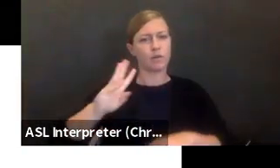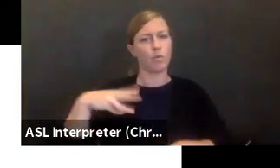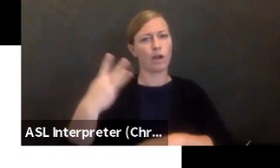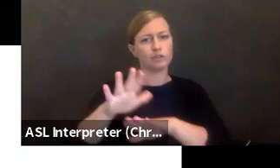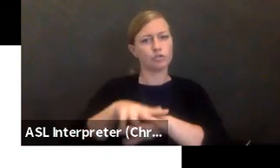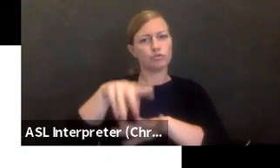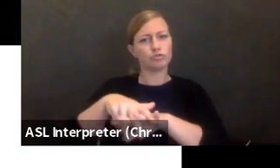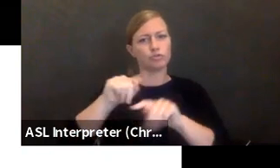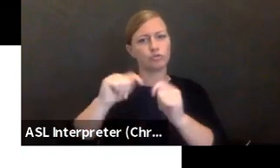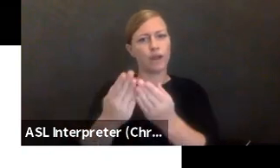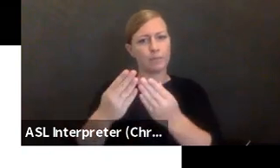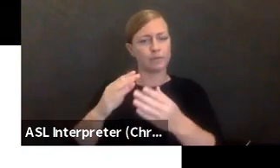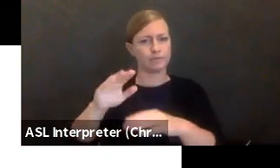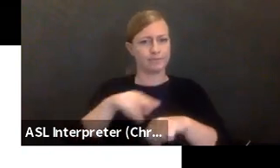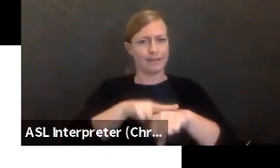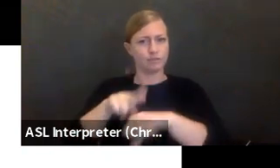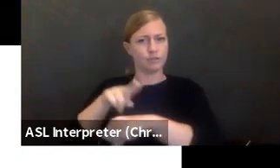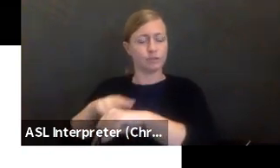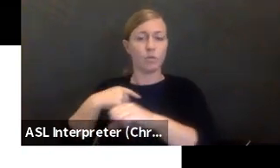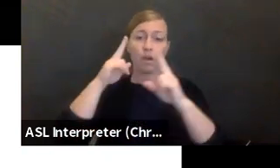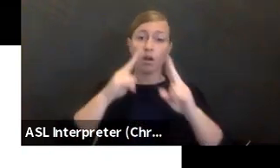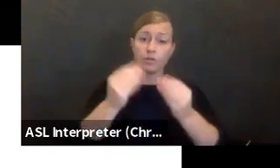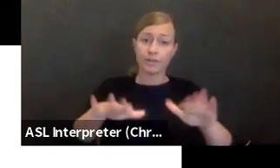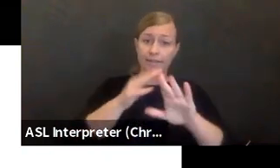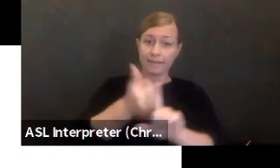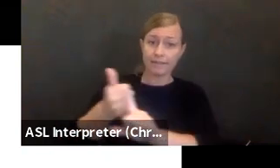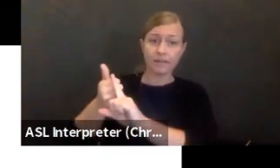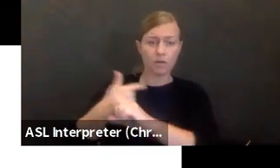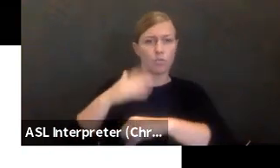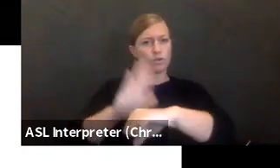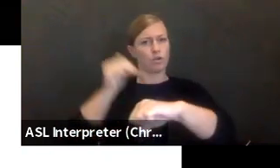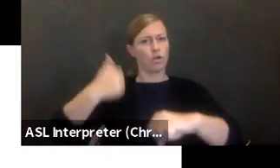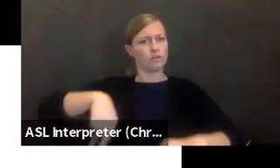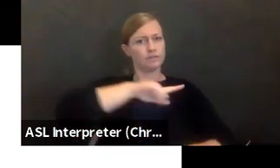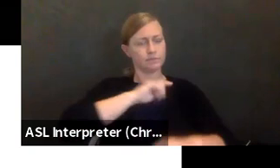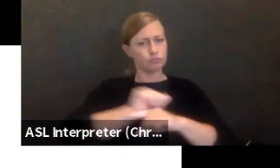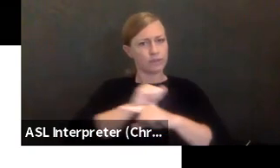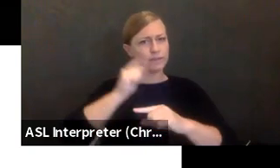no matter where each of us a located we are